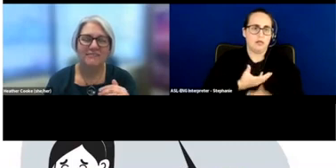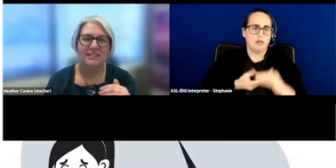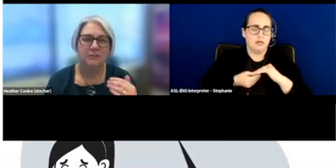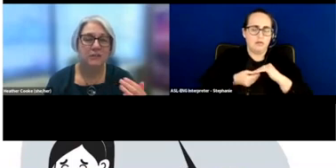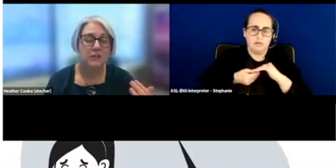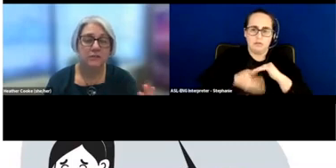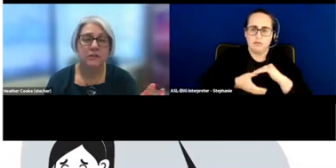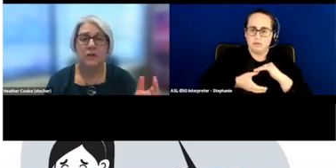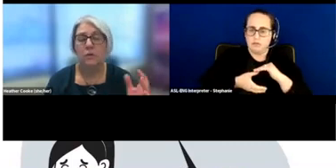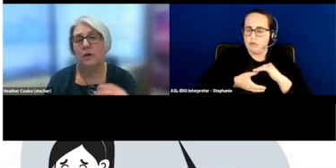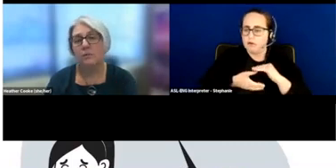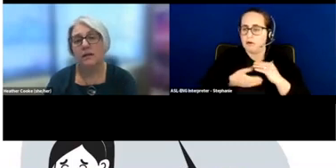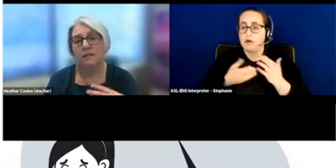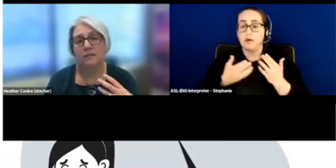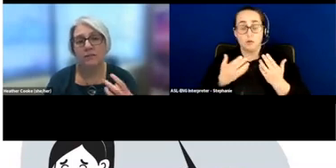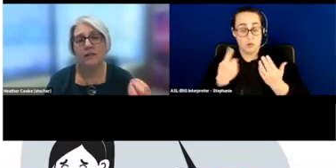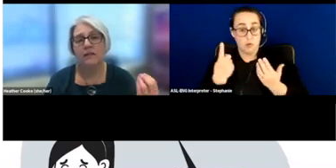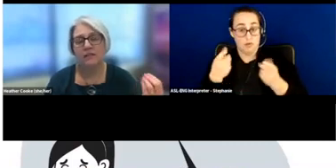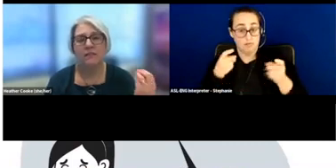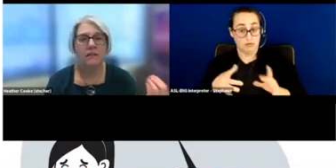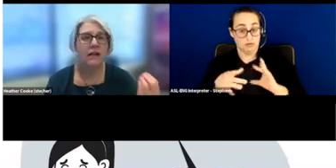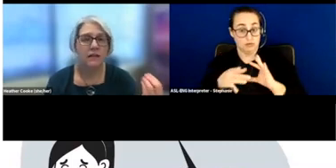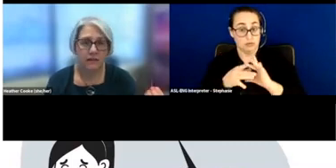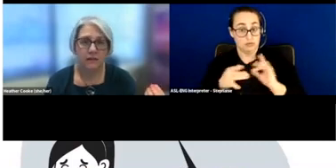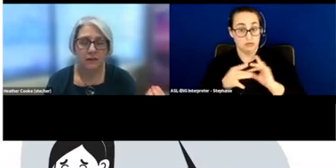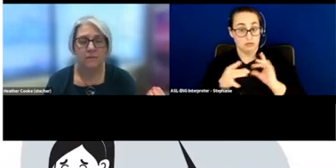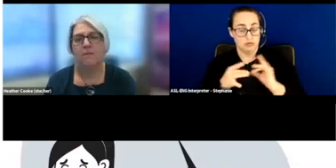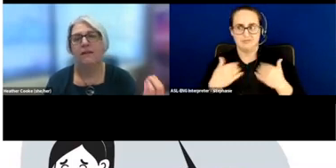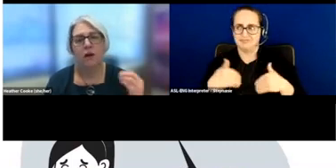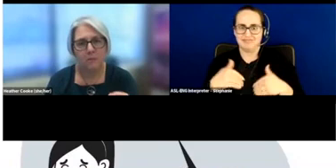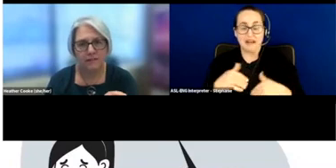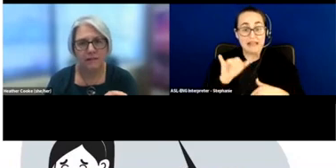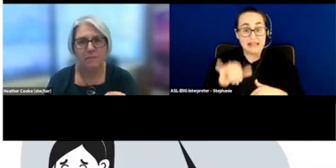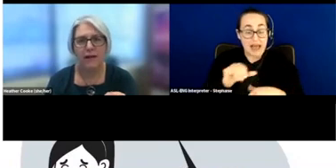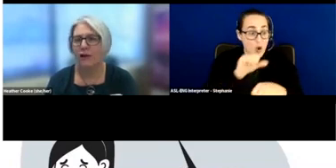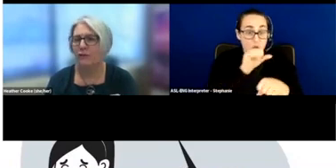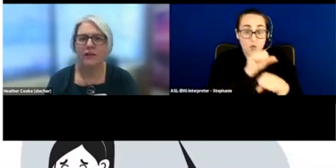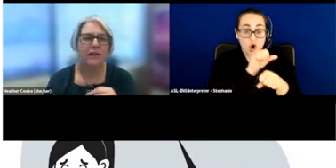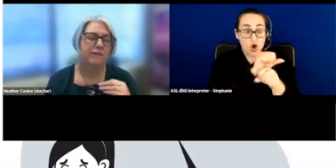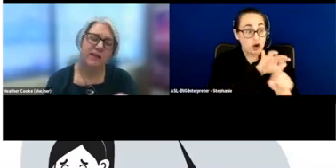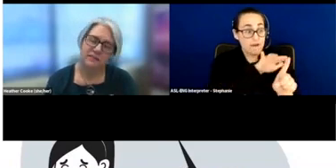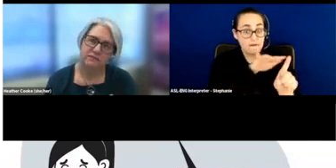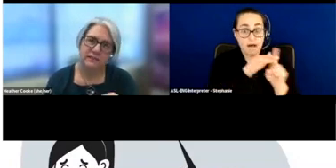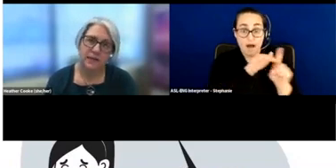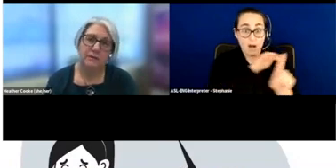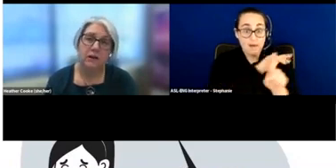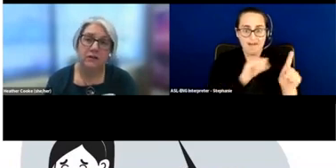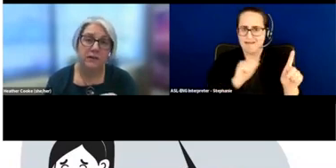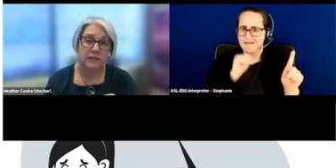observed, workplace incivility is the silent killer that operates in the background, effectively sabotaging